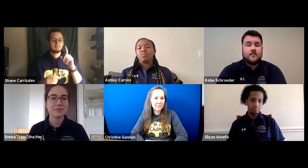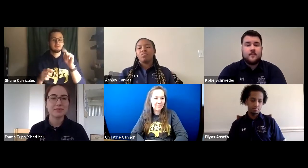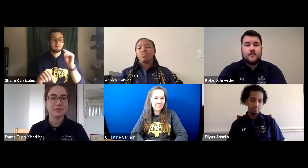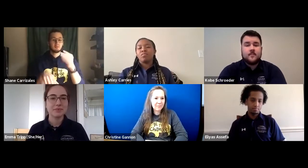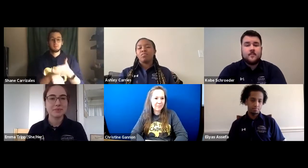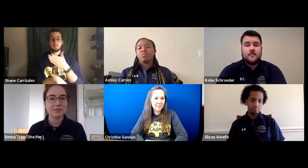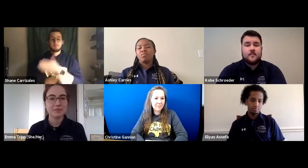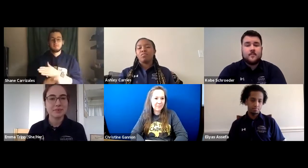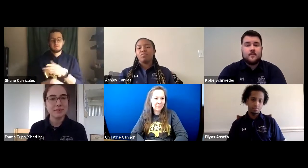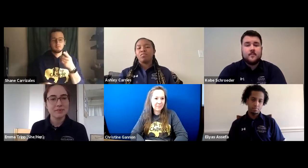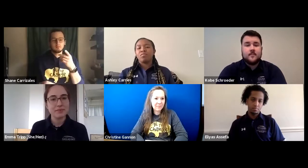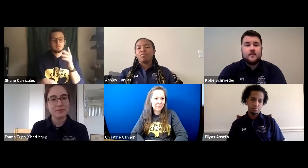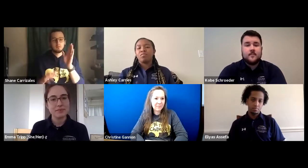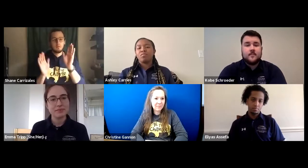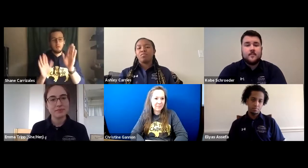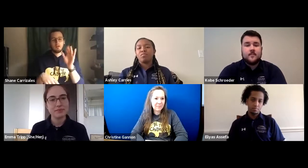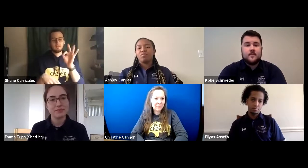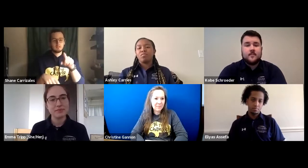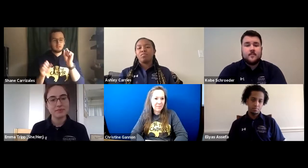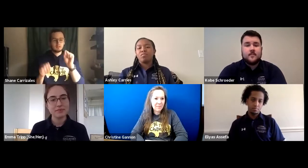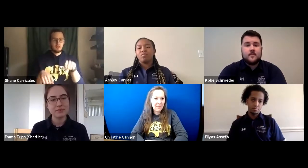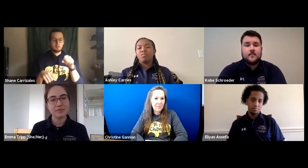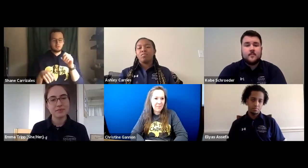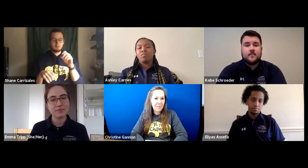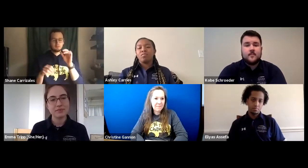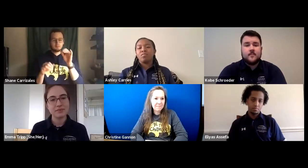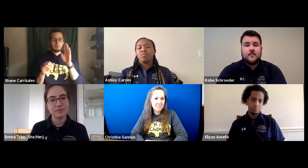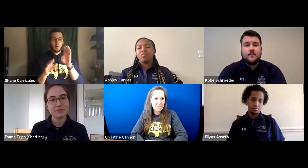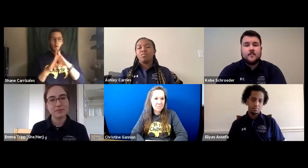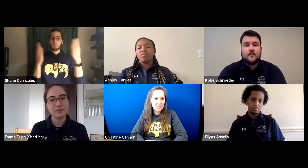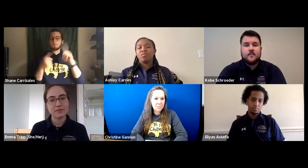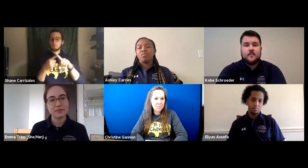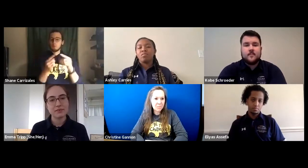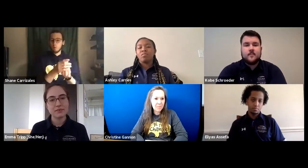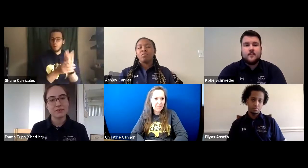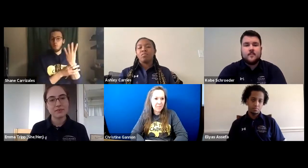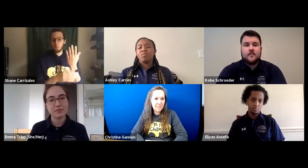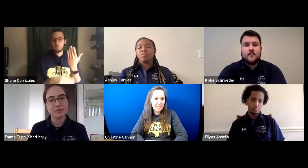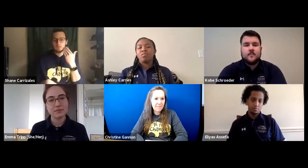>To improve, you can be open to growth.